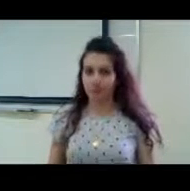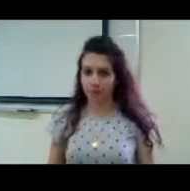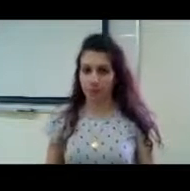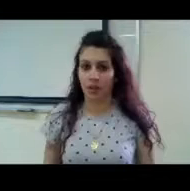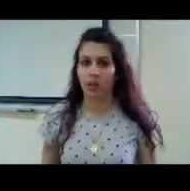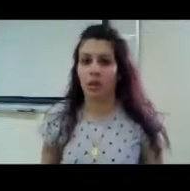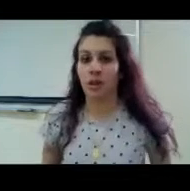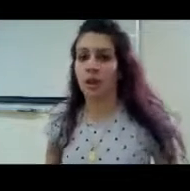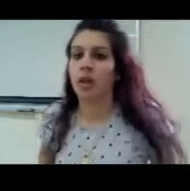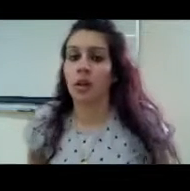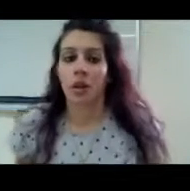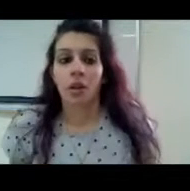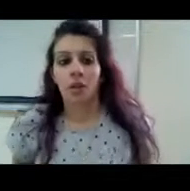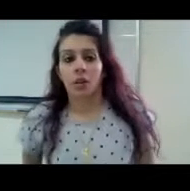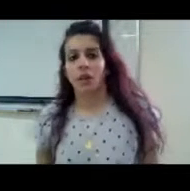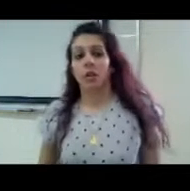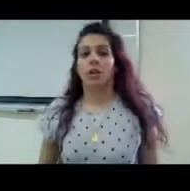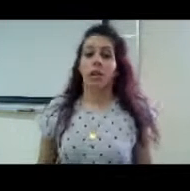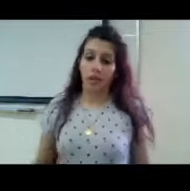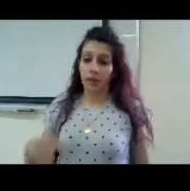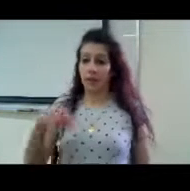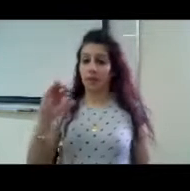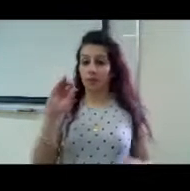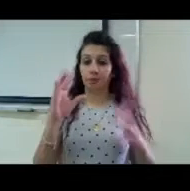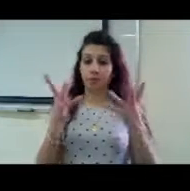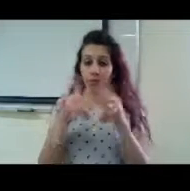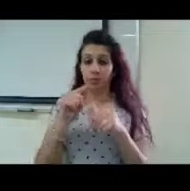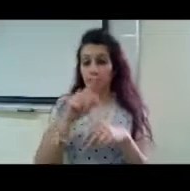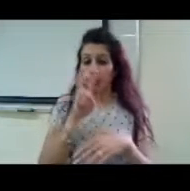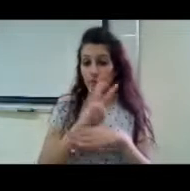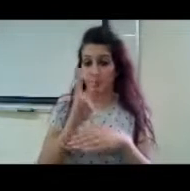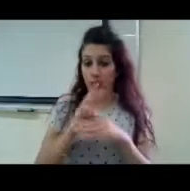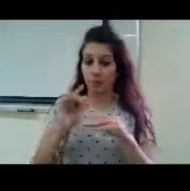examples in which to stimulate how you might be thinking about different ways